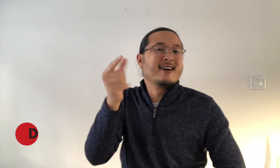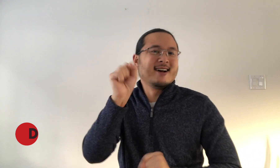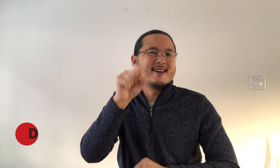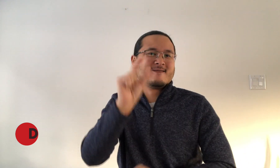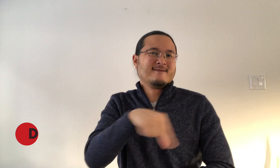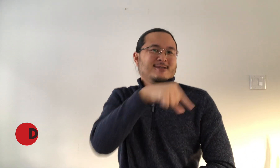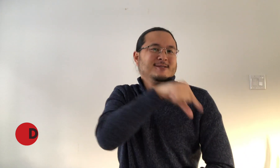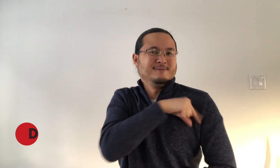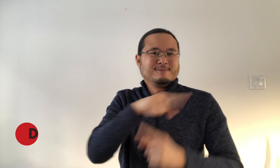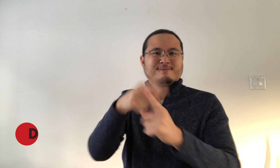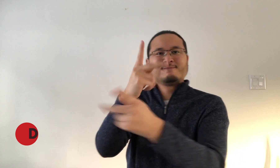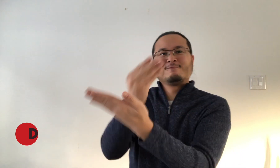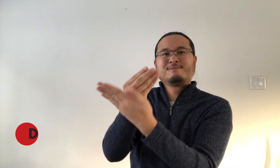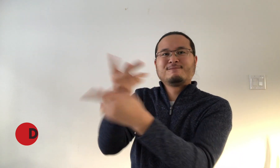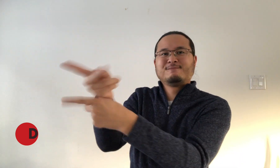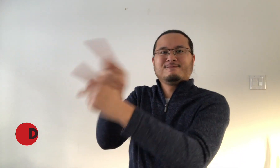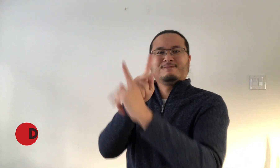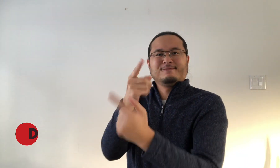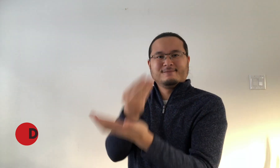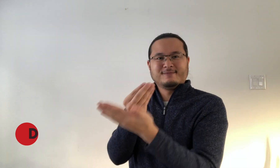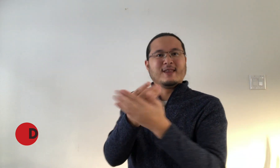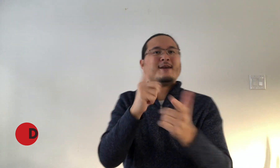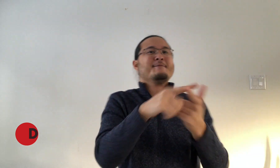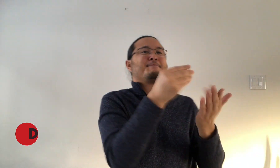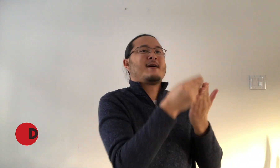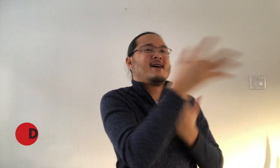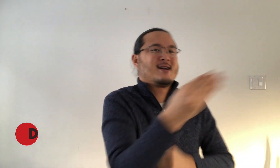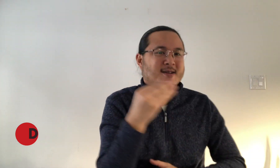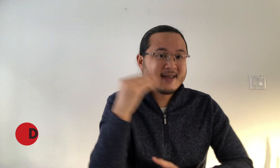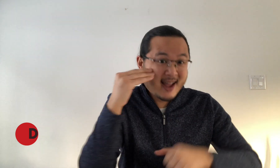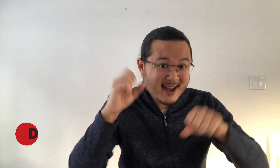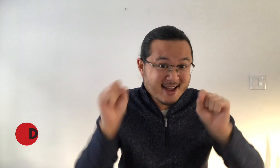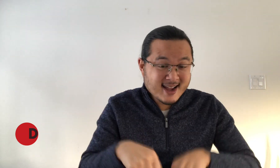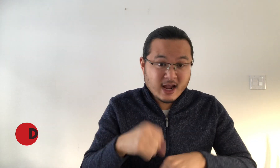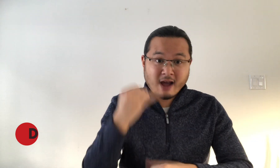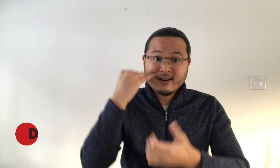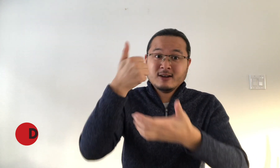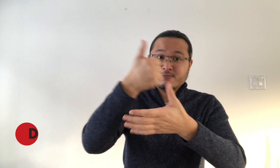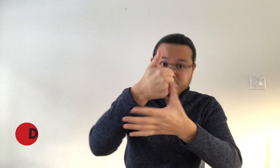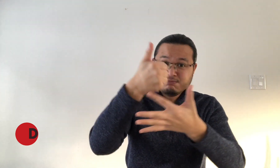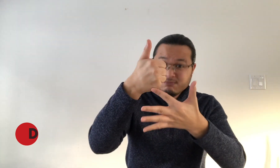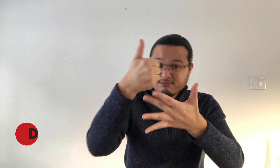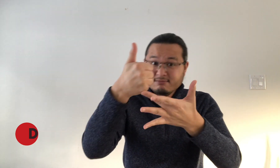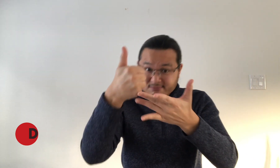Once you’ve met all of those criteria’s and have a pre-approval letter,